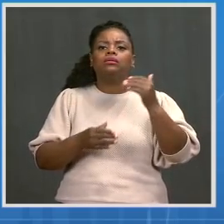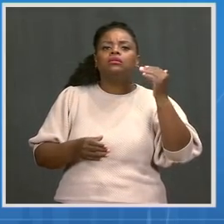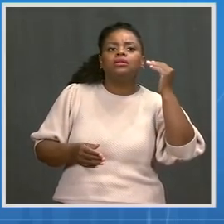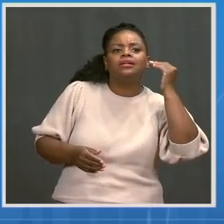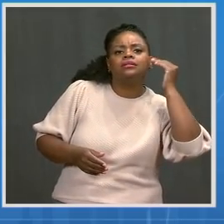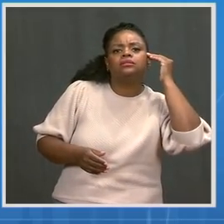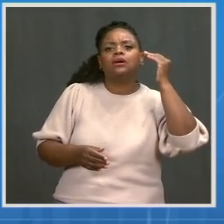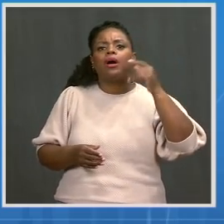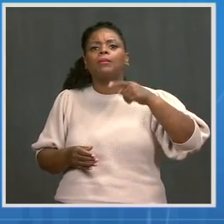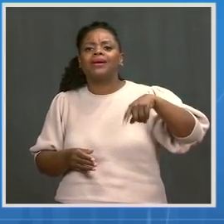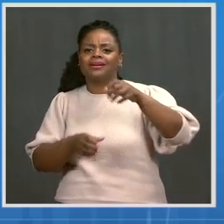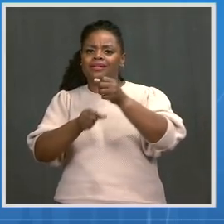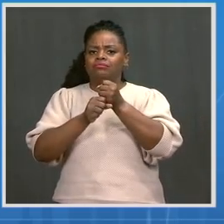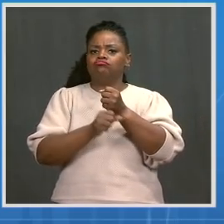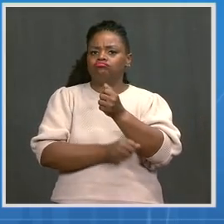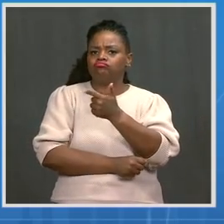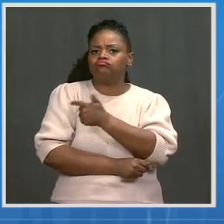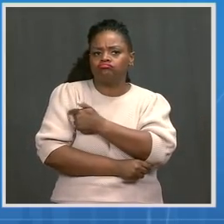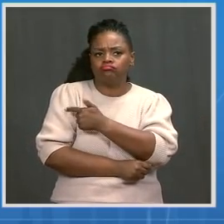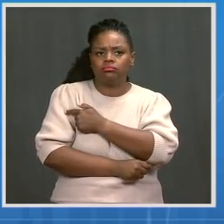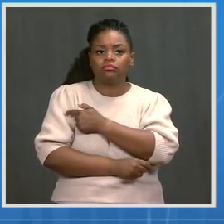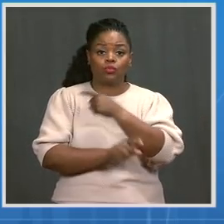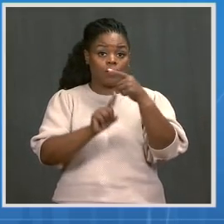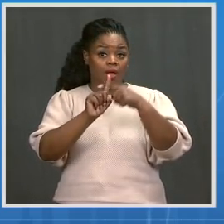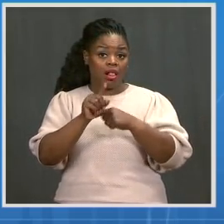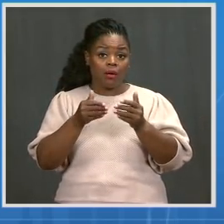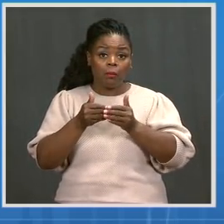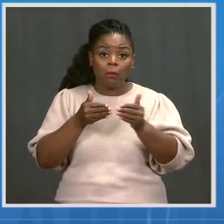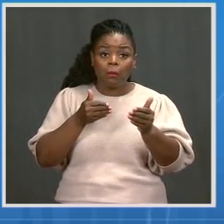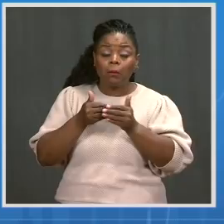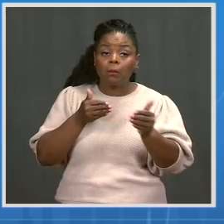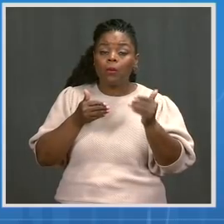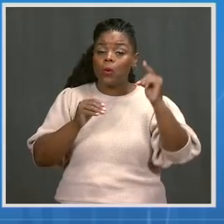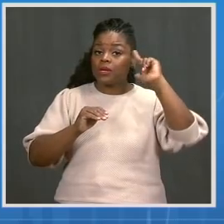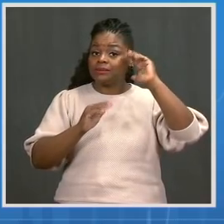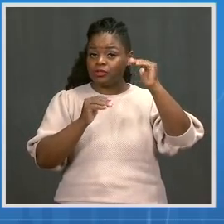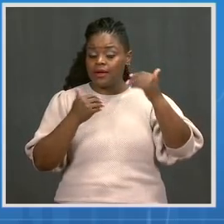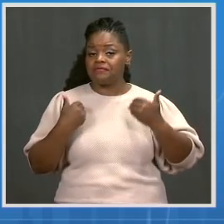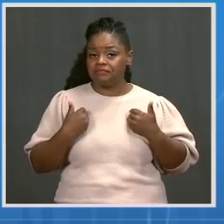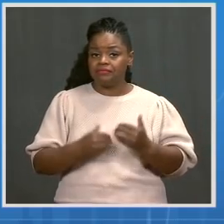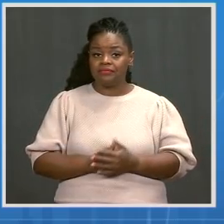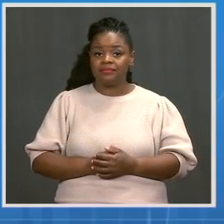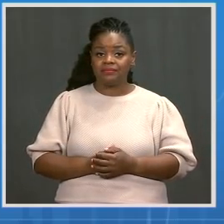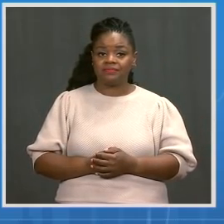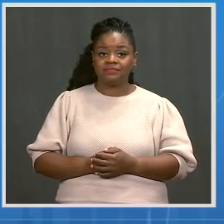ahead of expectations. We went from not having enough places to get vaccinated